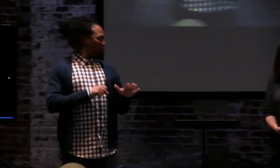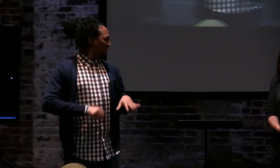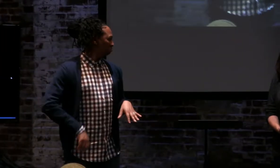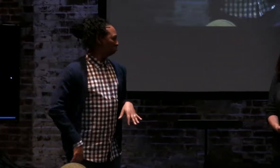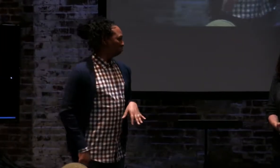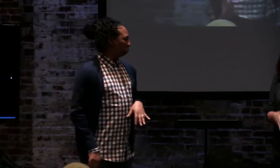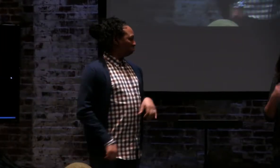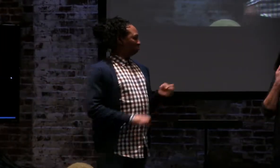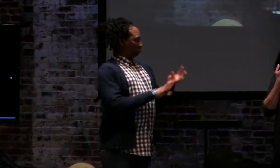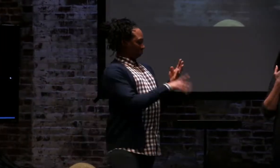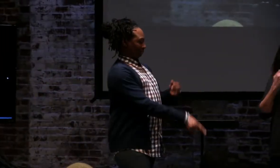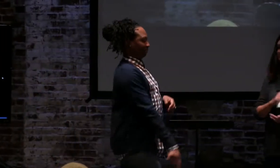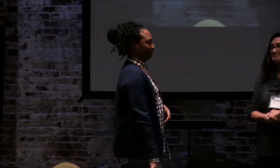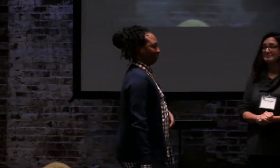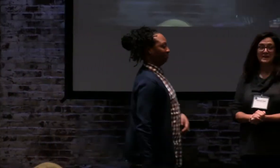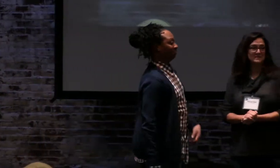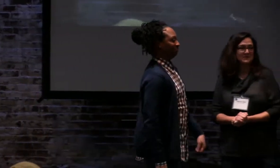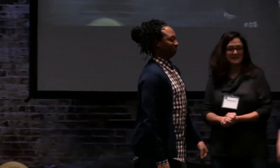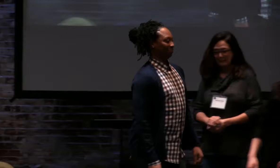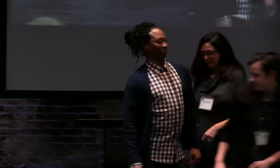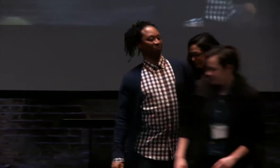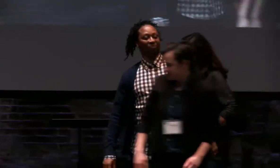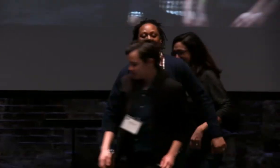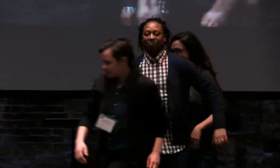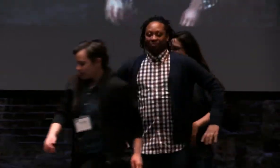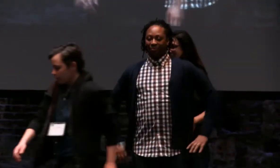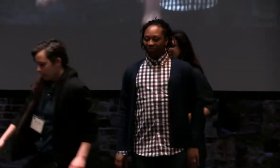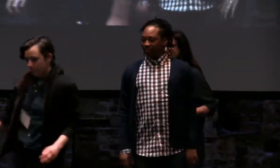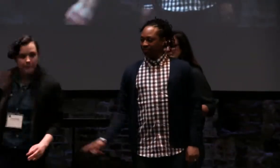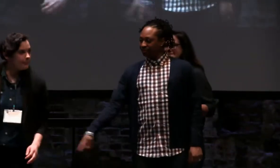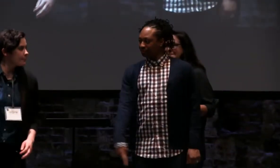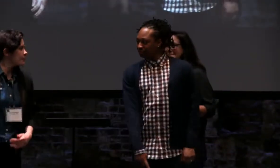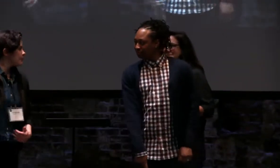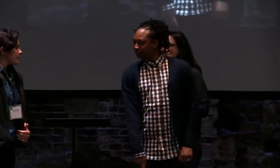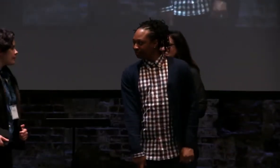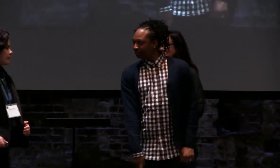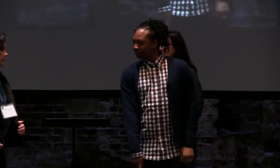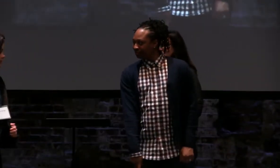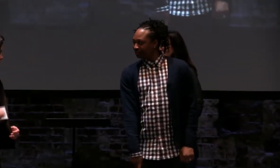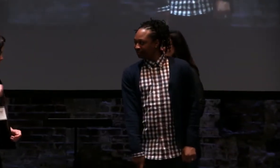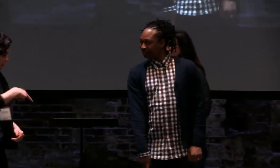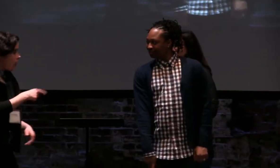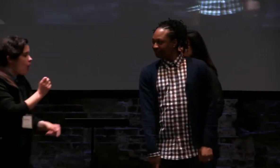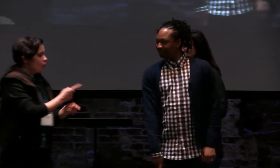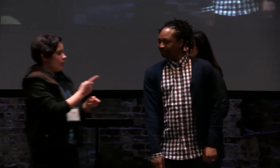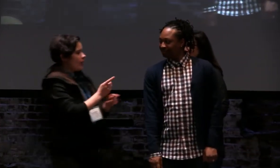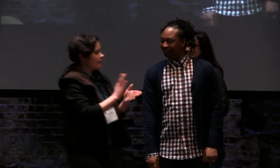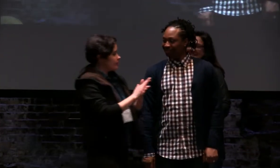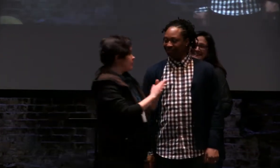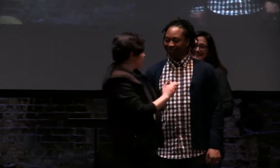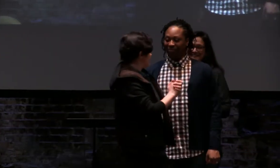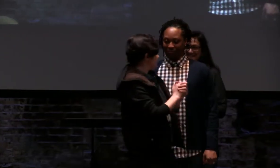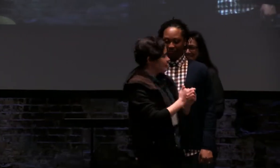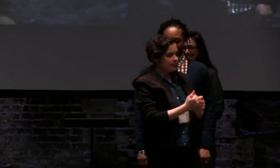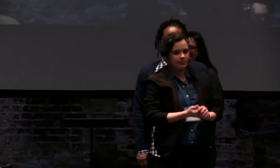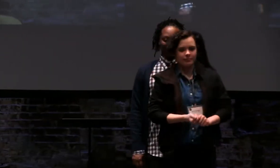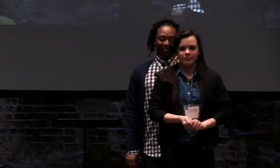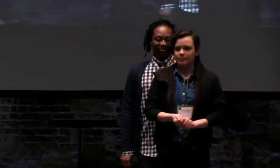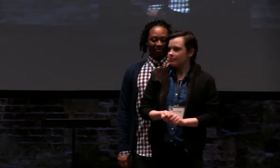I think that is a good enough explanation. [Male Interpreter 2] I agree. Wait, you're here, yeah.